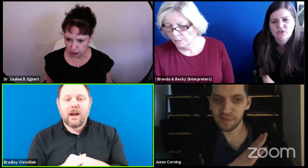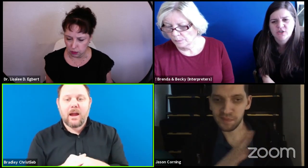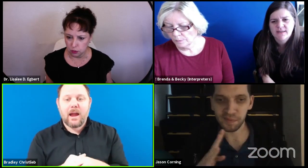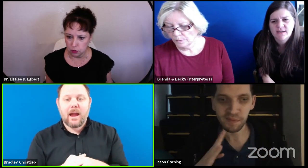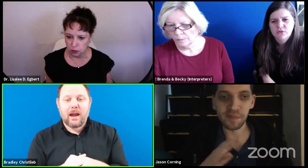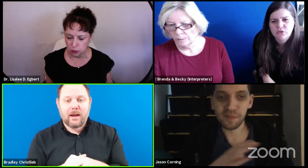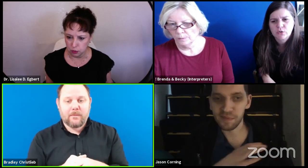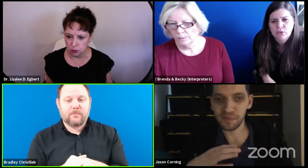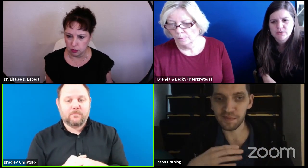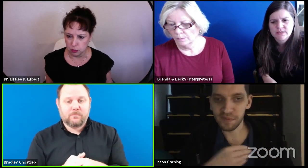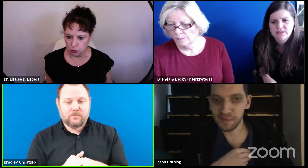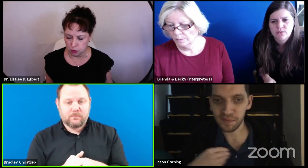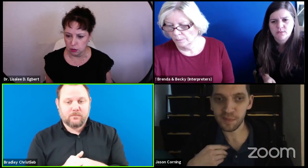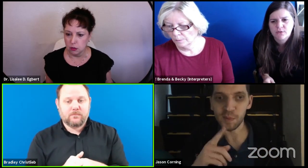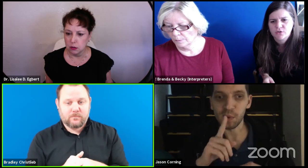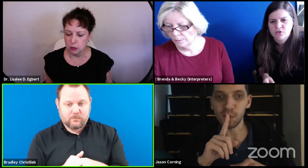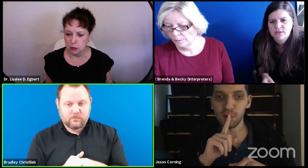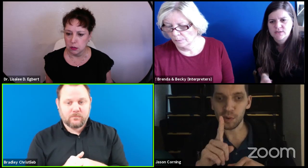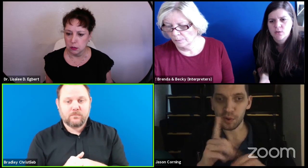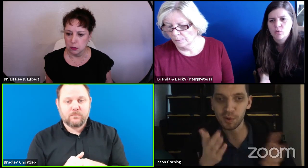I think I was too close to the computer screen.